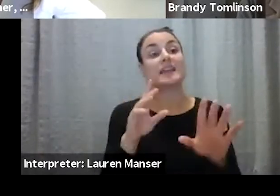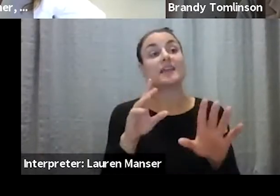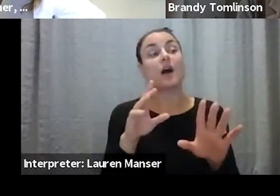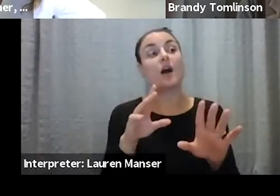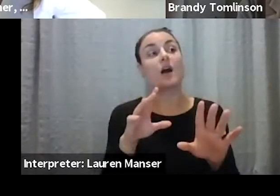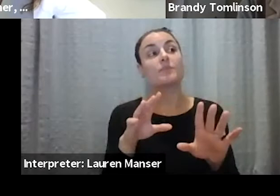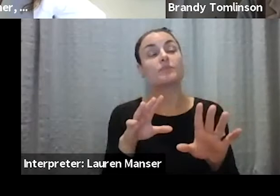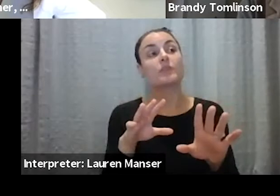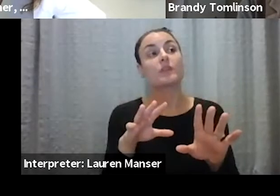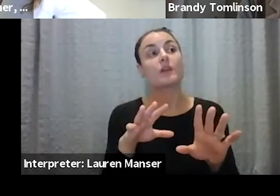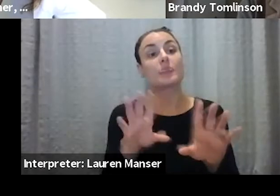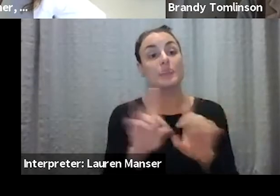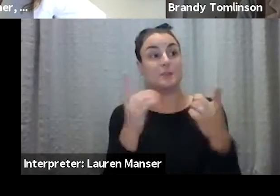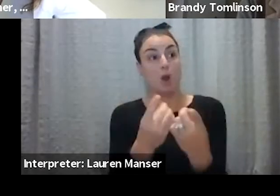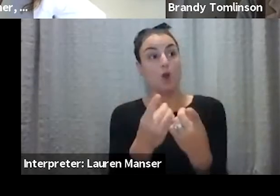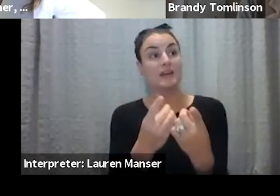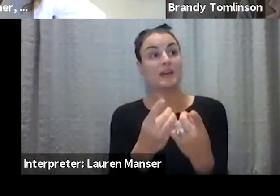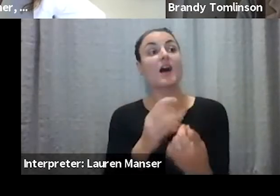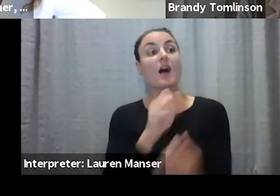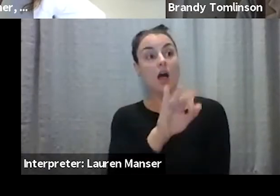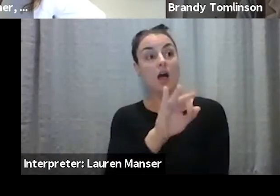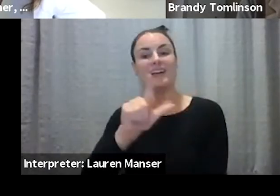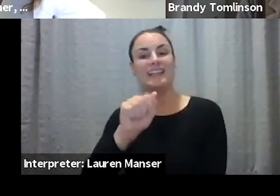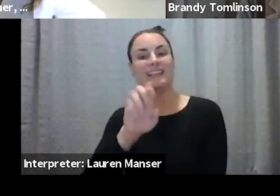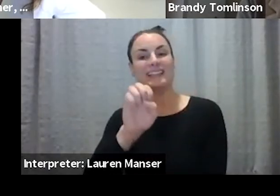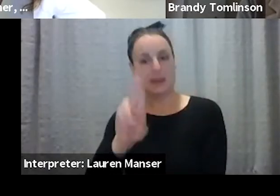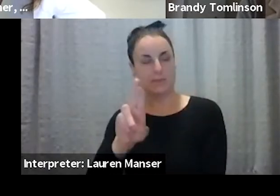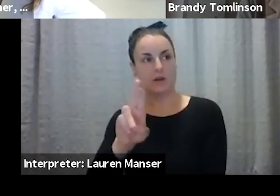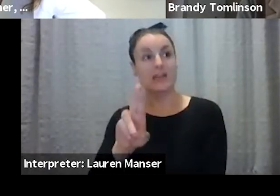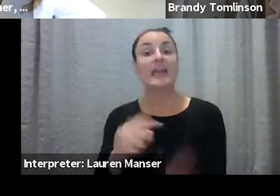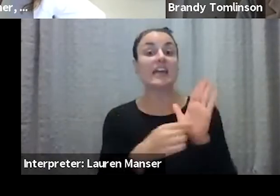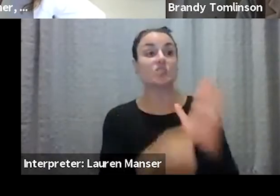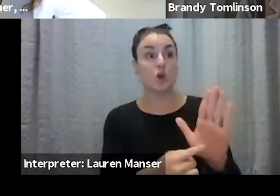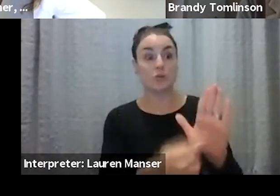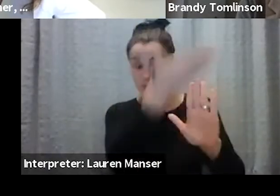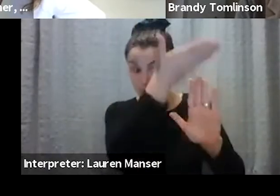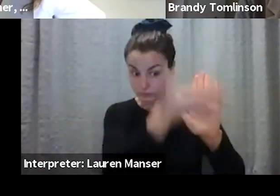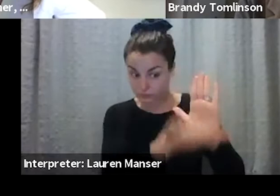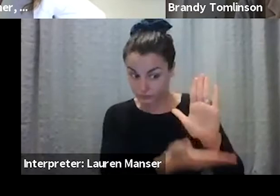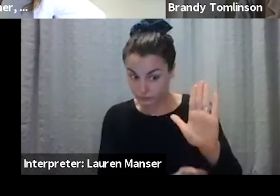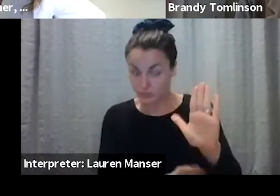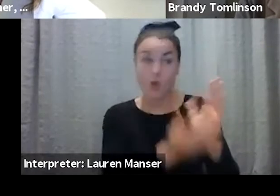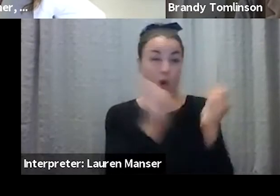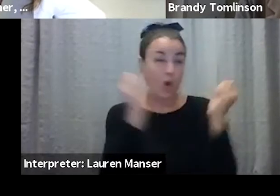which shows that across all age groups, disabilities were much less likely to be...